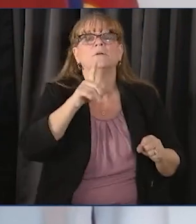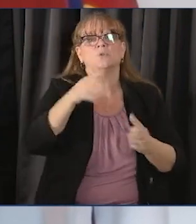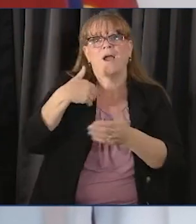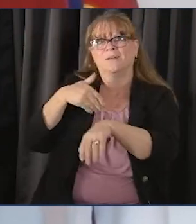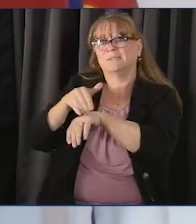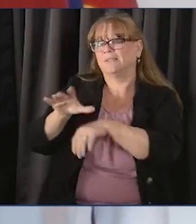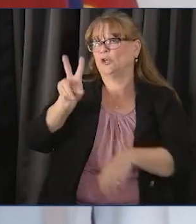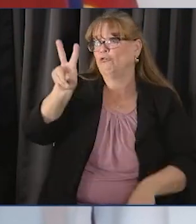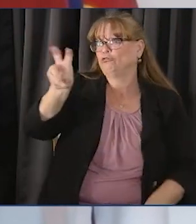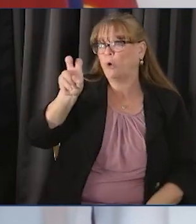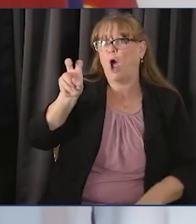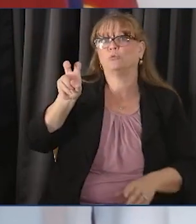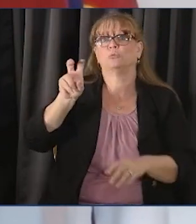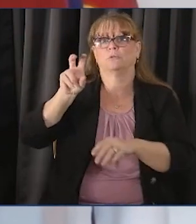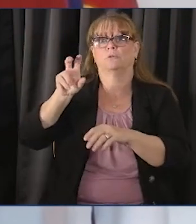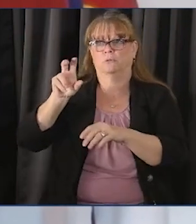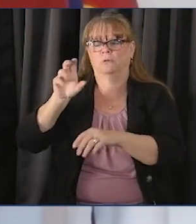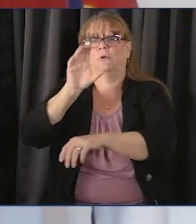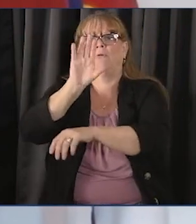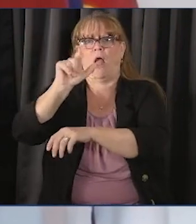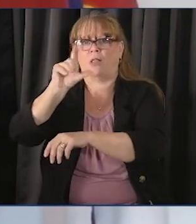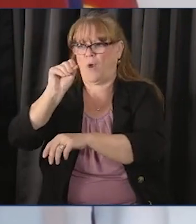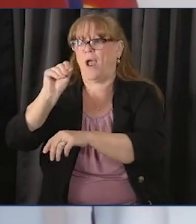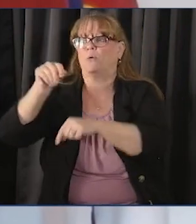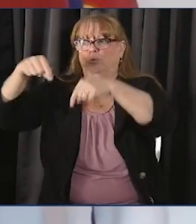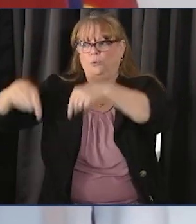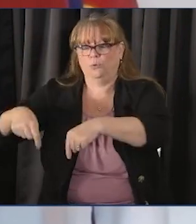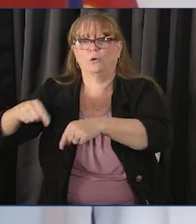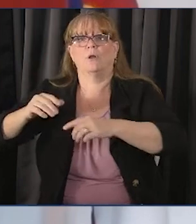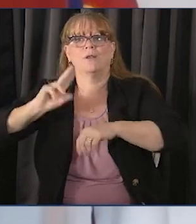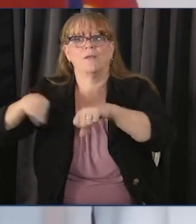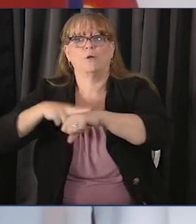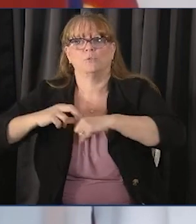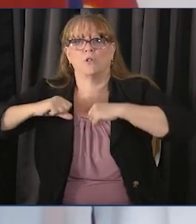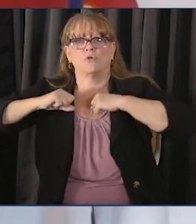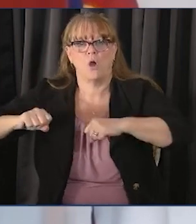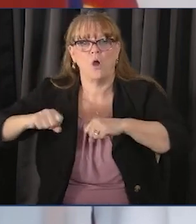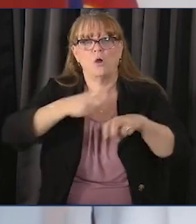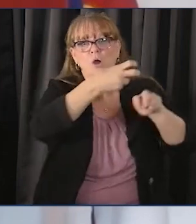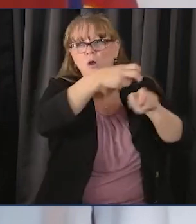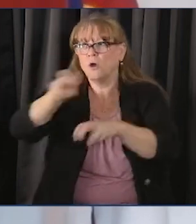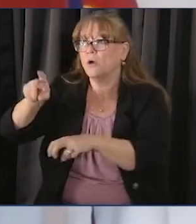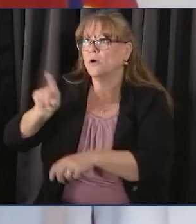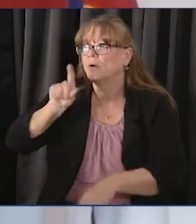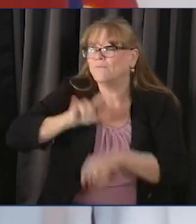inaugural ceremonies in Washington DC they'll be stationed near the United States Capitol. They're already there.